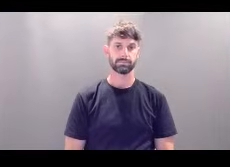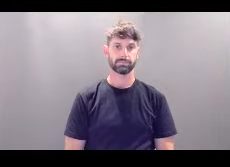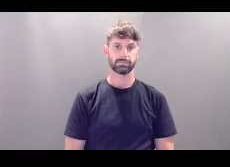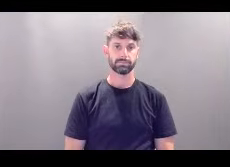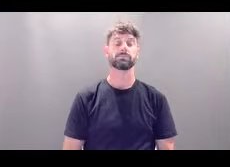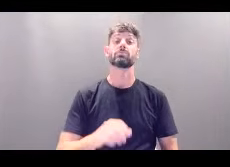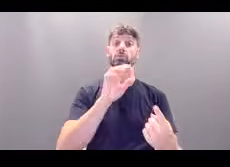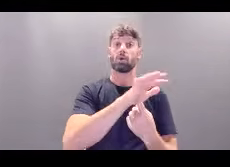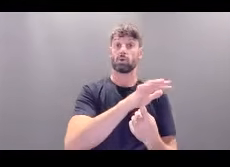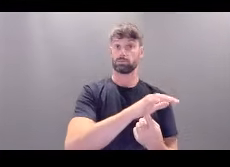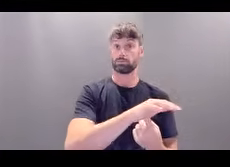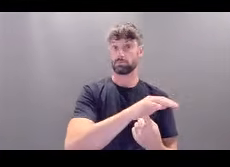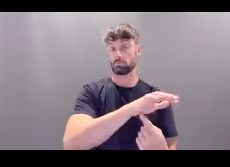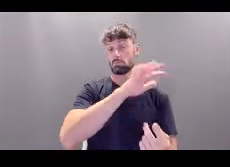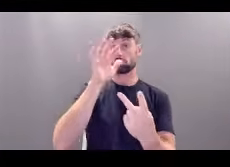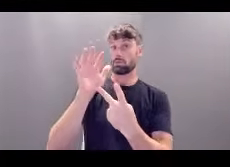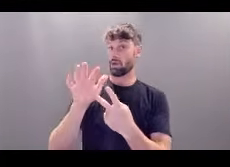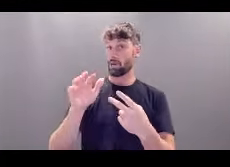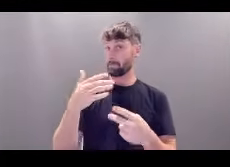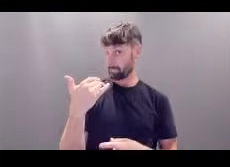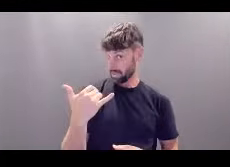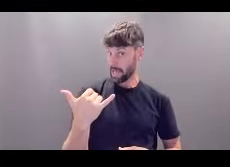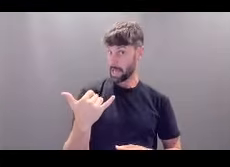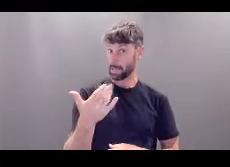And participants may also need to get an assessment